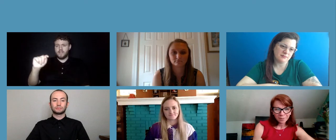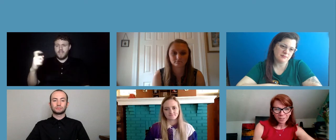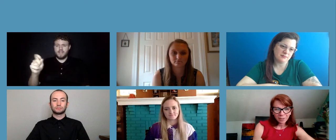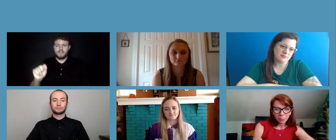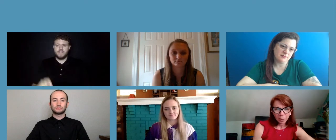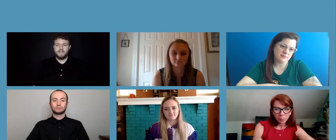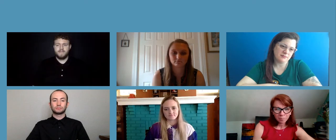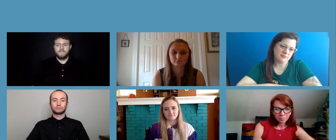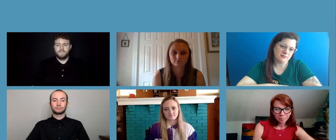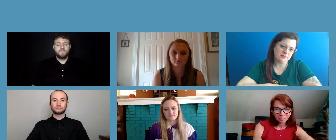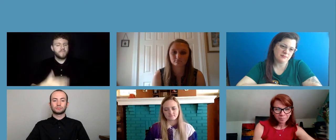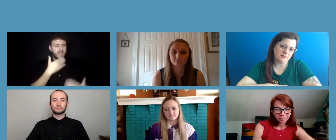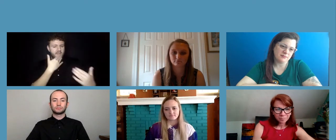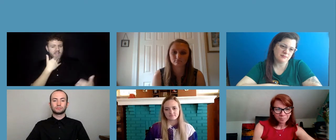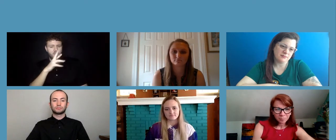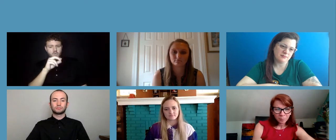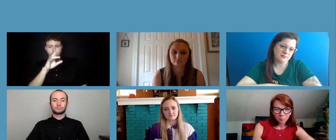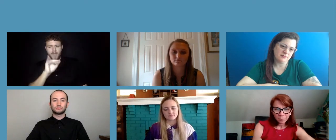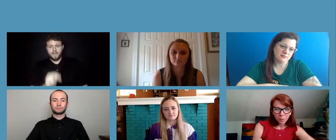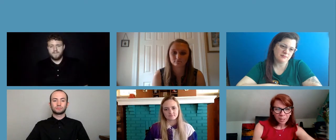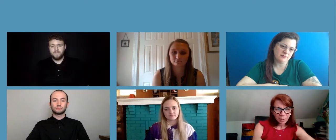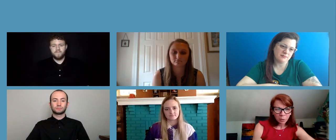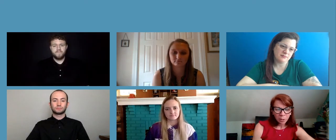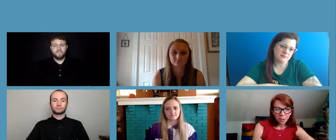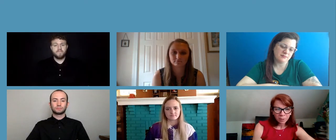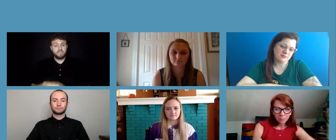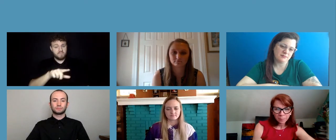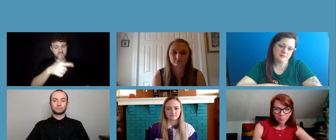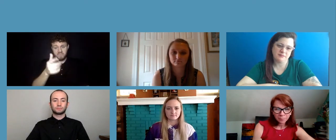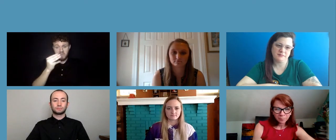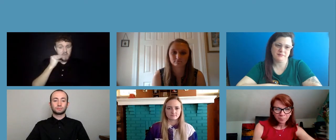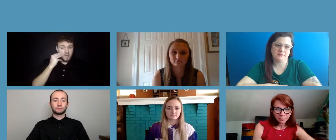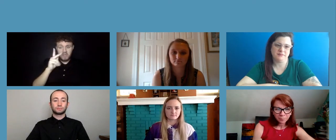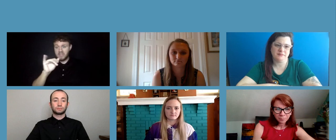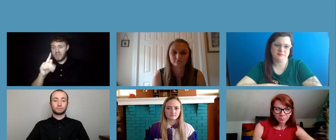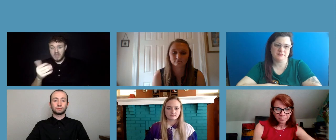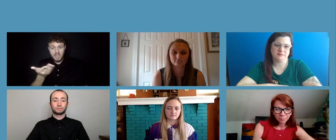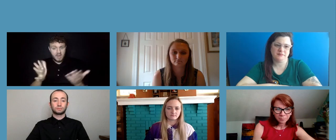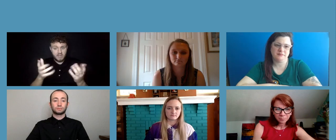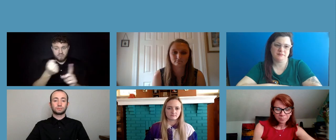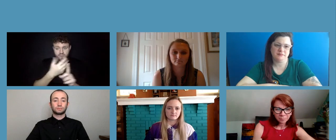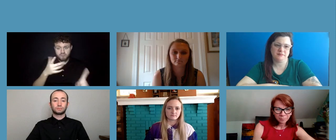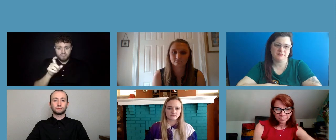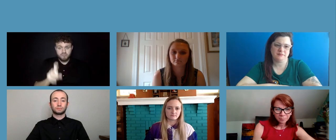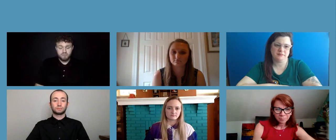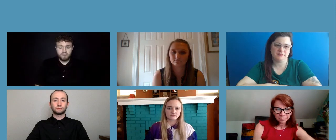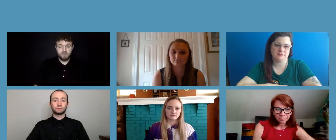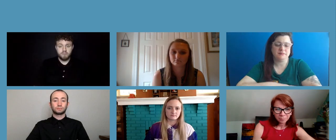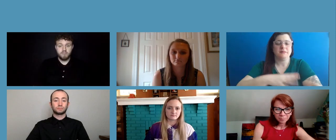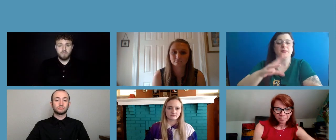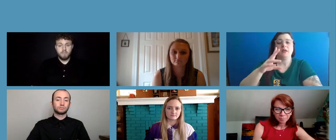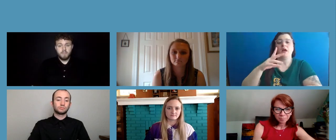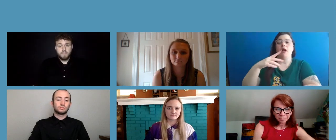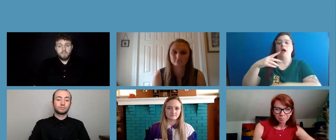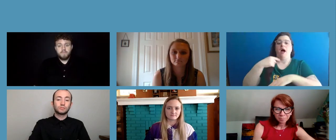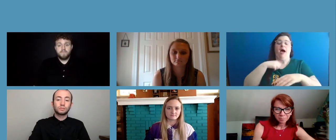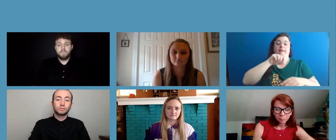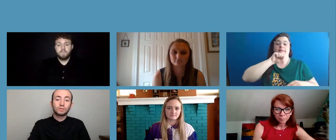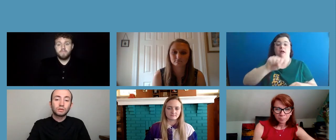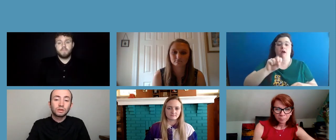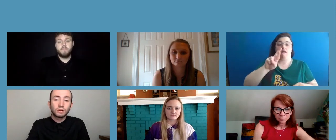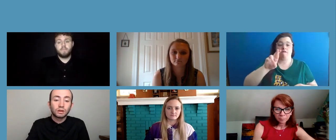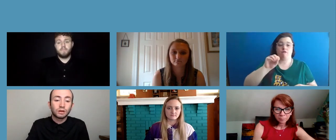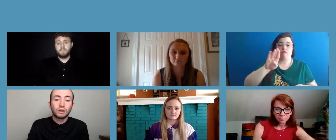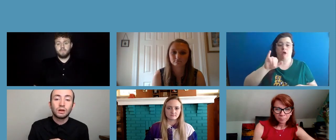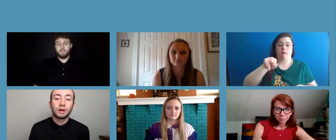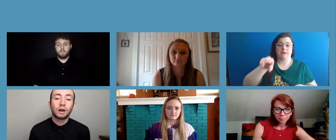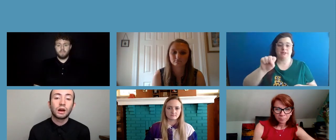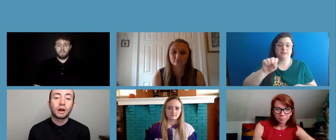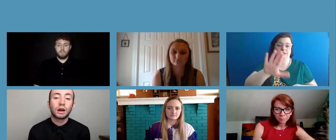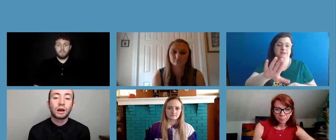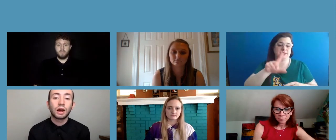Thank you, Robin, Katy or Meredith?